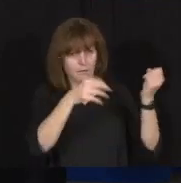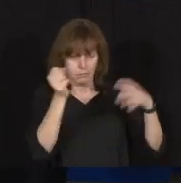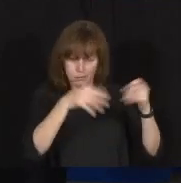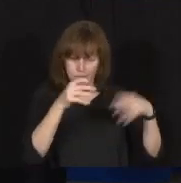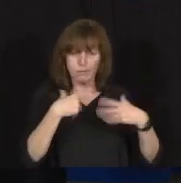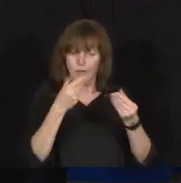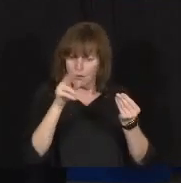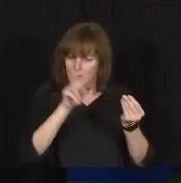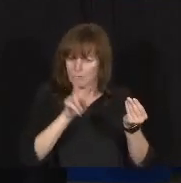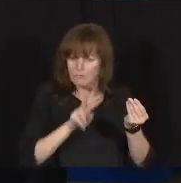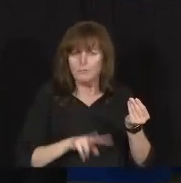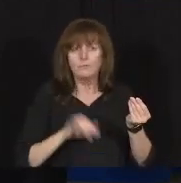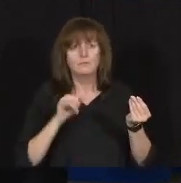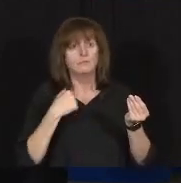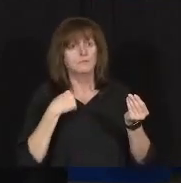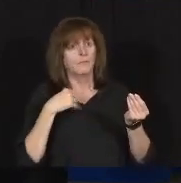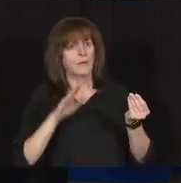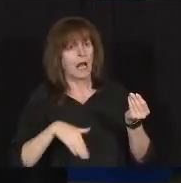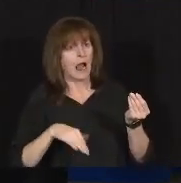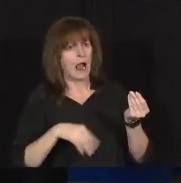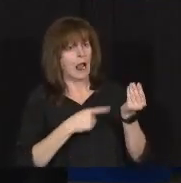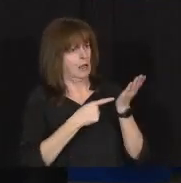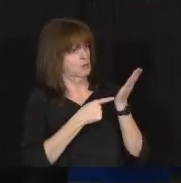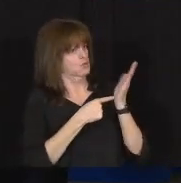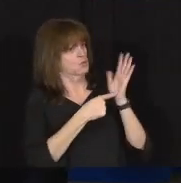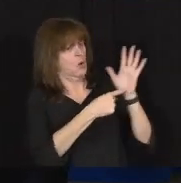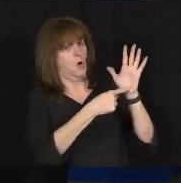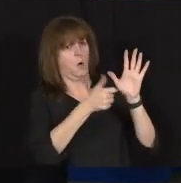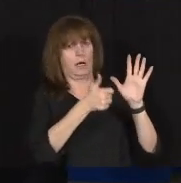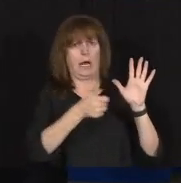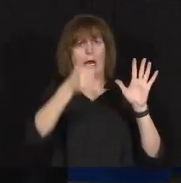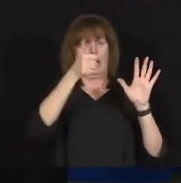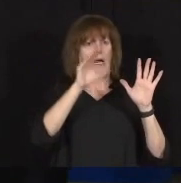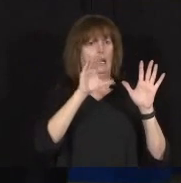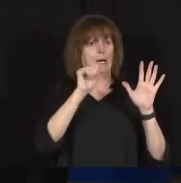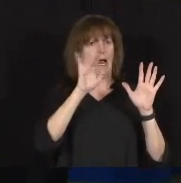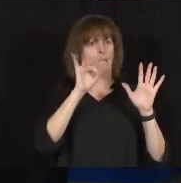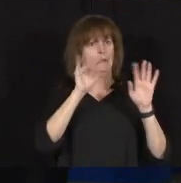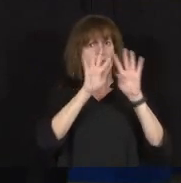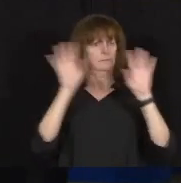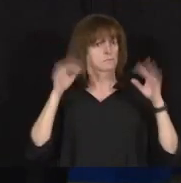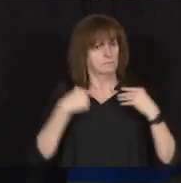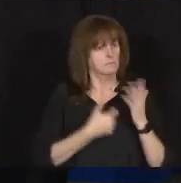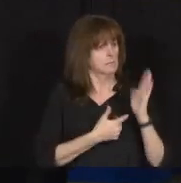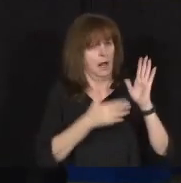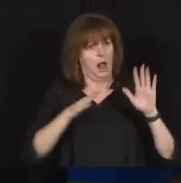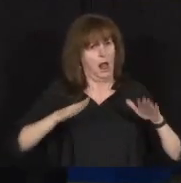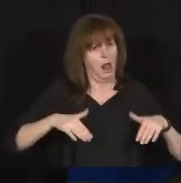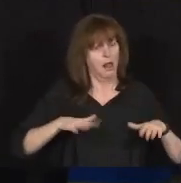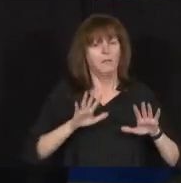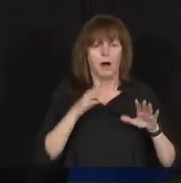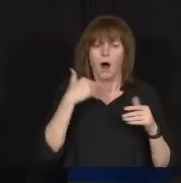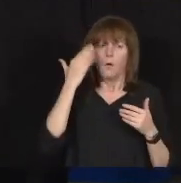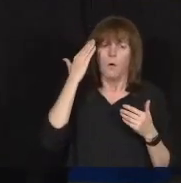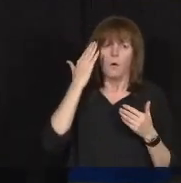cabinet review and final review. But I know there have been some concerns that have been expressed by people with certain disabilities that t